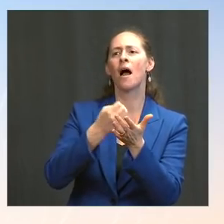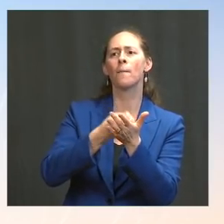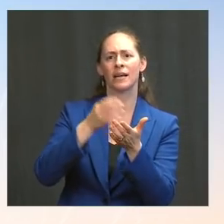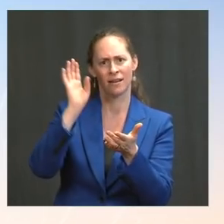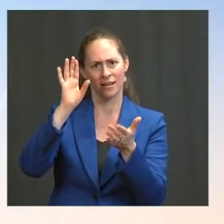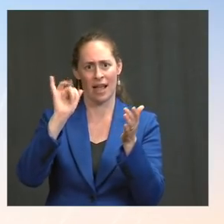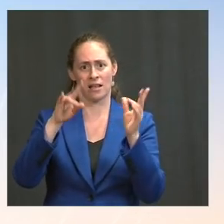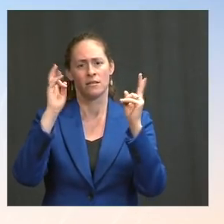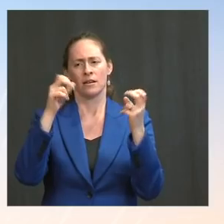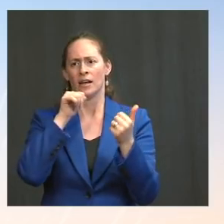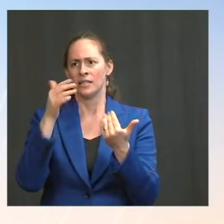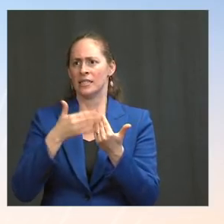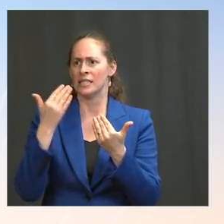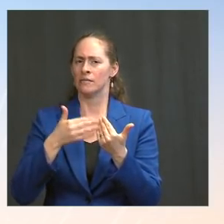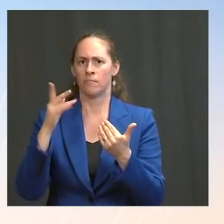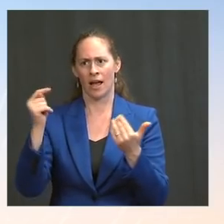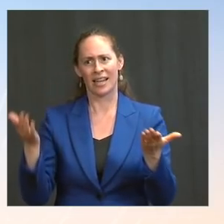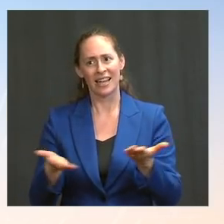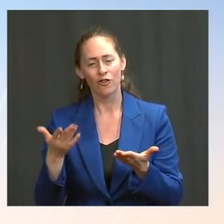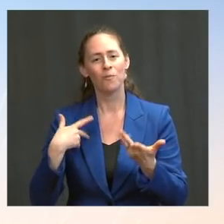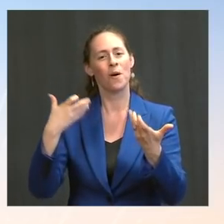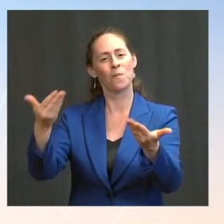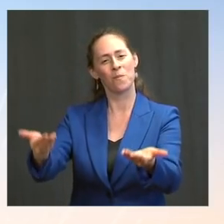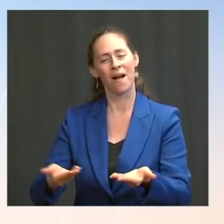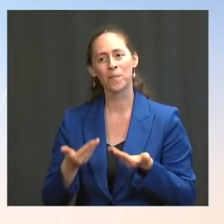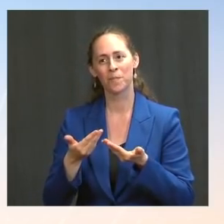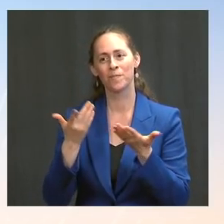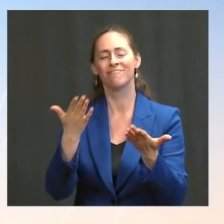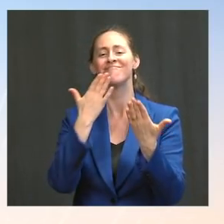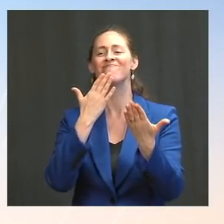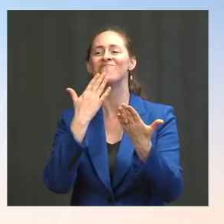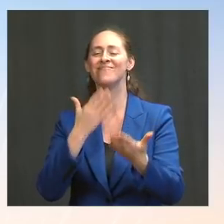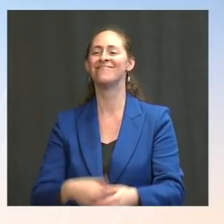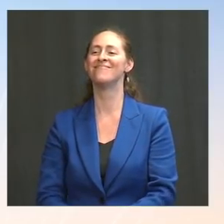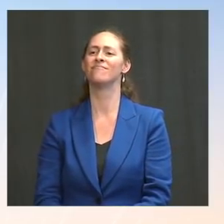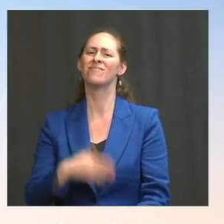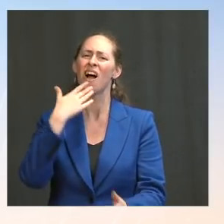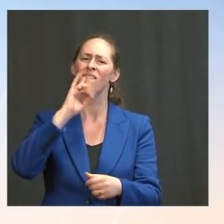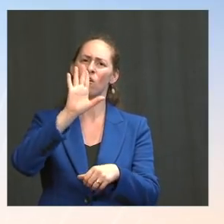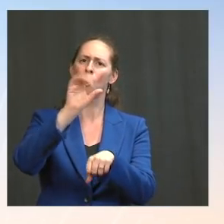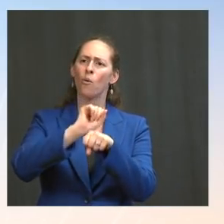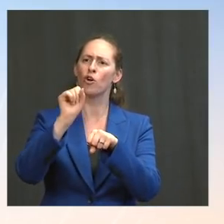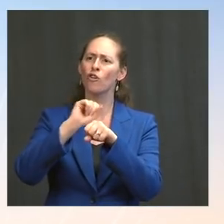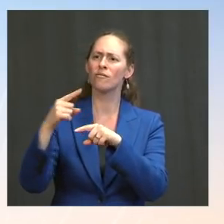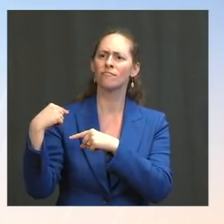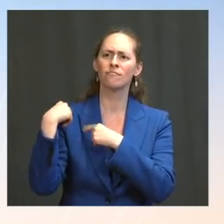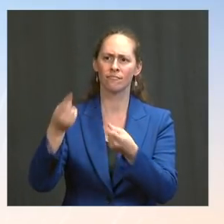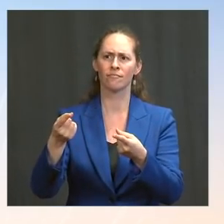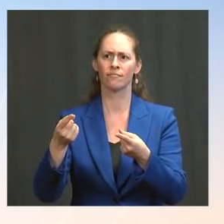today, so wanted to welcome her here and thank her for all of her work. And also, to Chairman Schiff, who let me steal her from him,